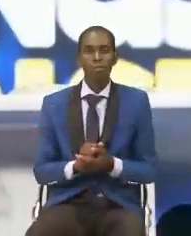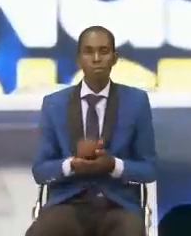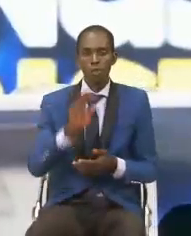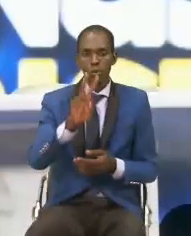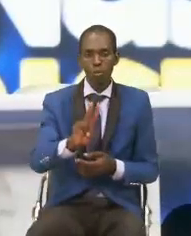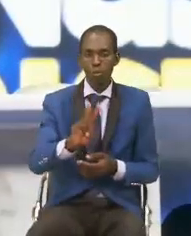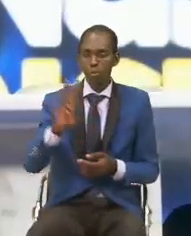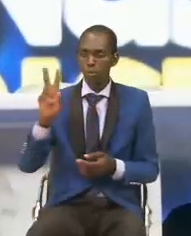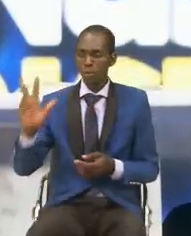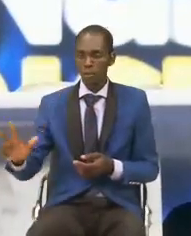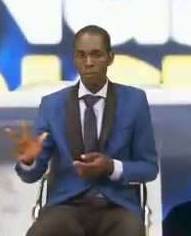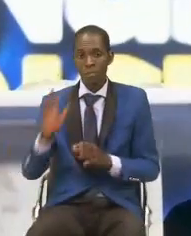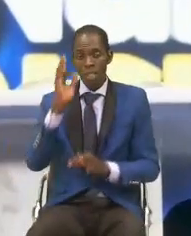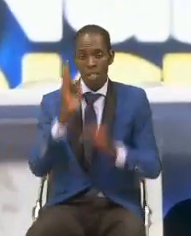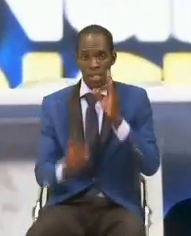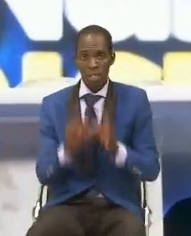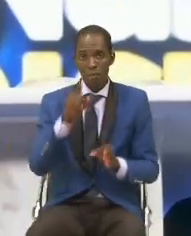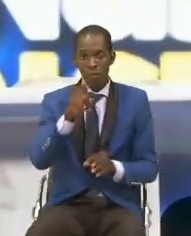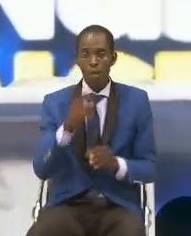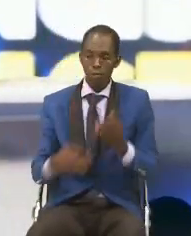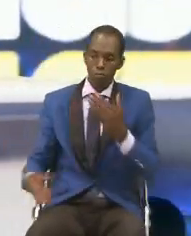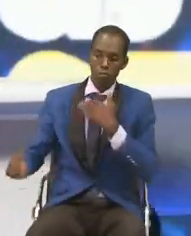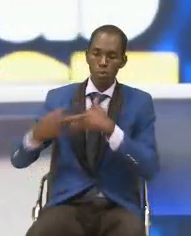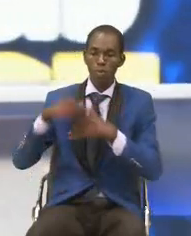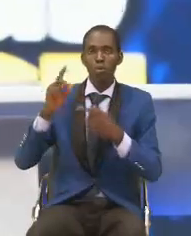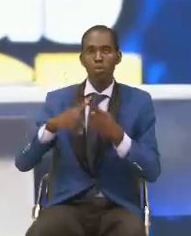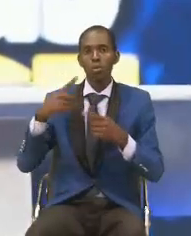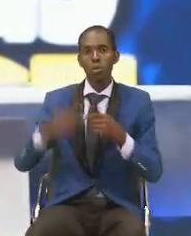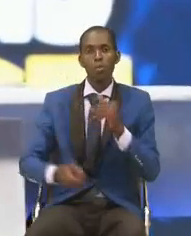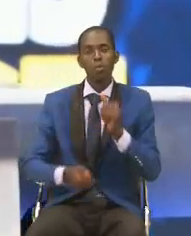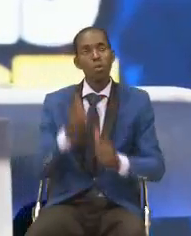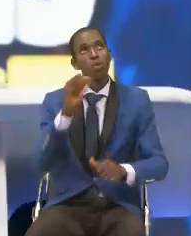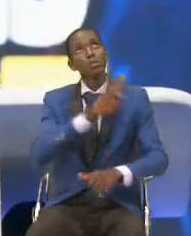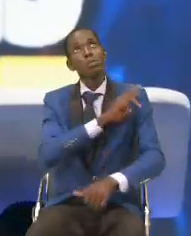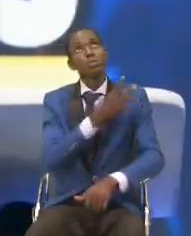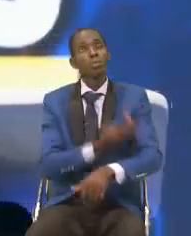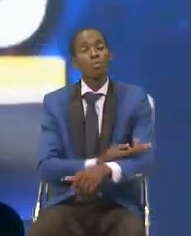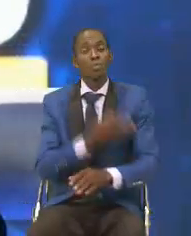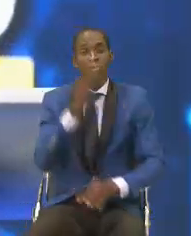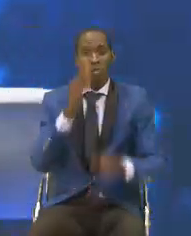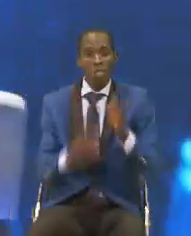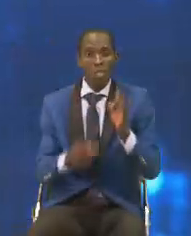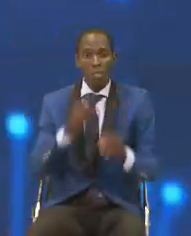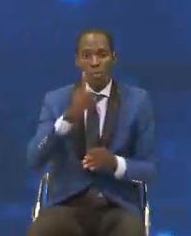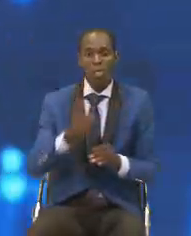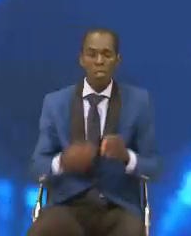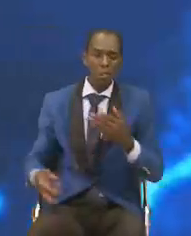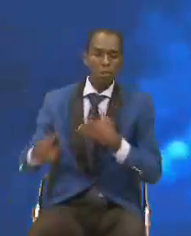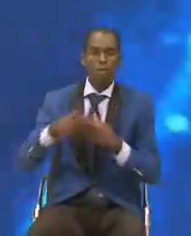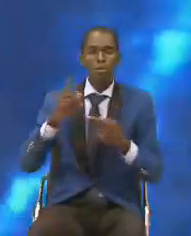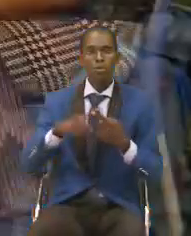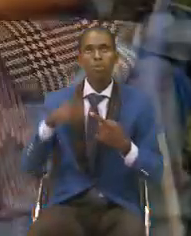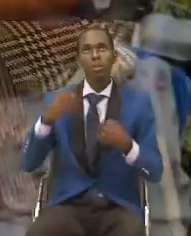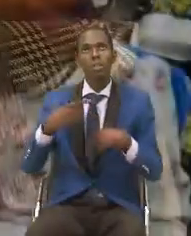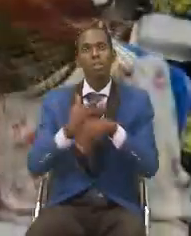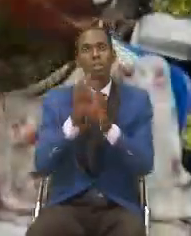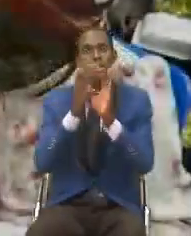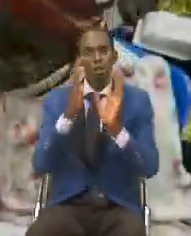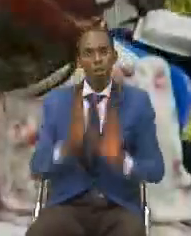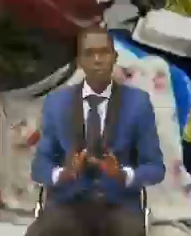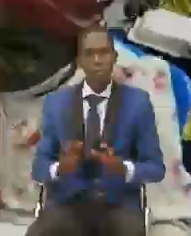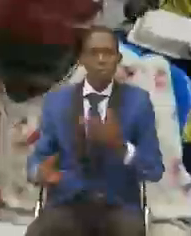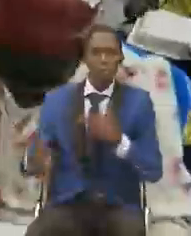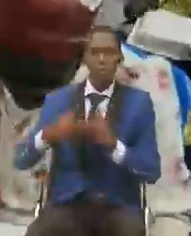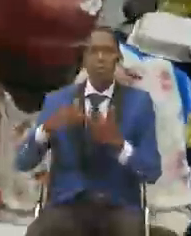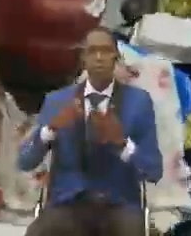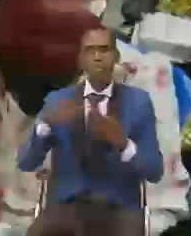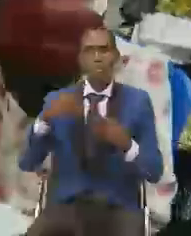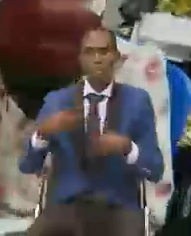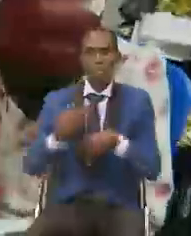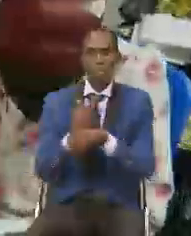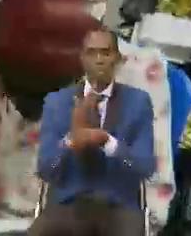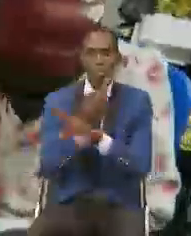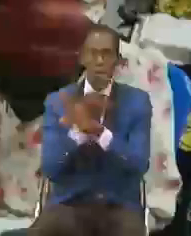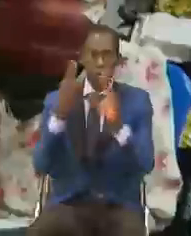verse 23 then tell souls if thou return to the almighty if the return to the creator